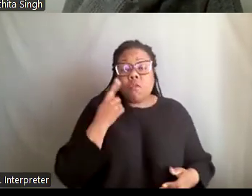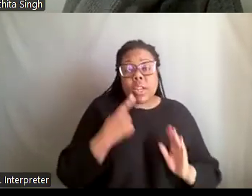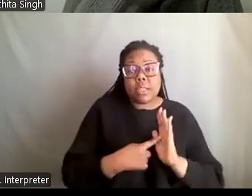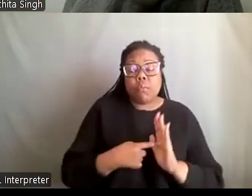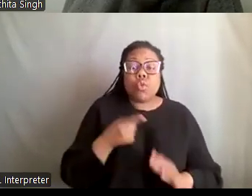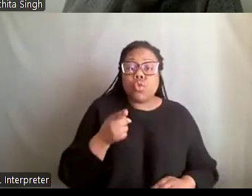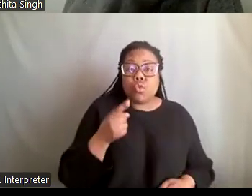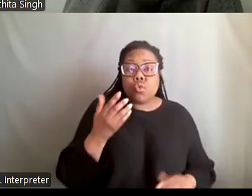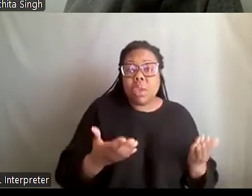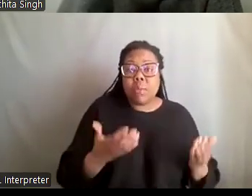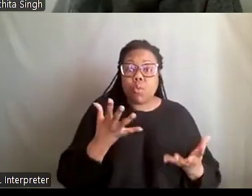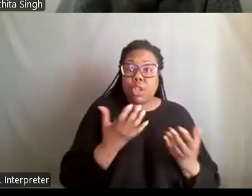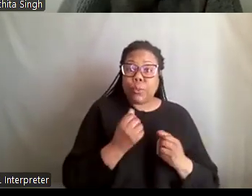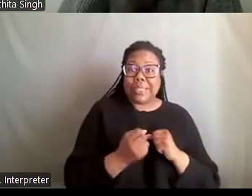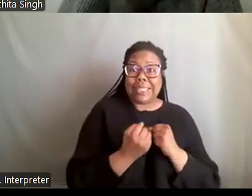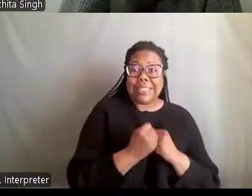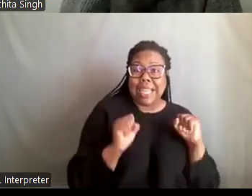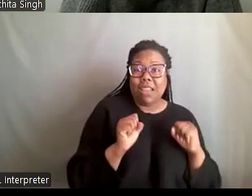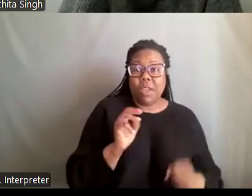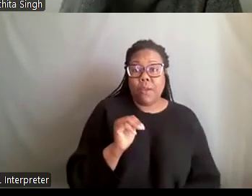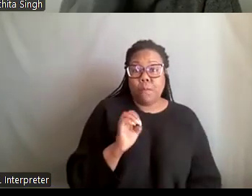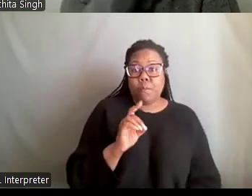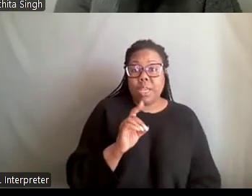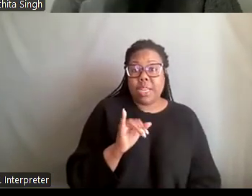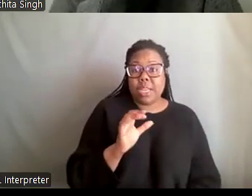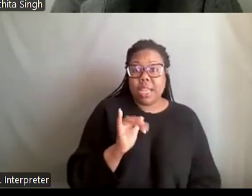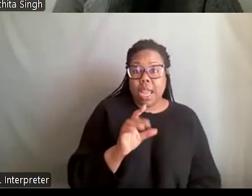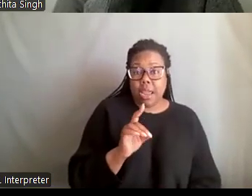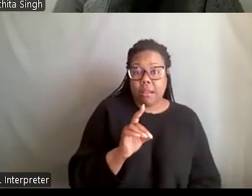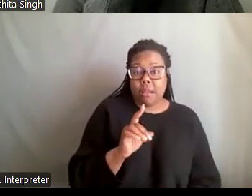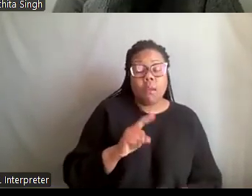You may want to organize on saving our Medicaid, but they